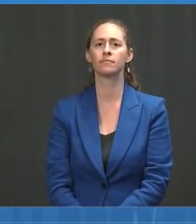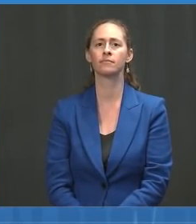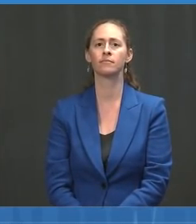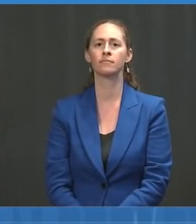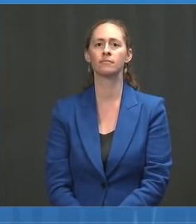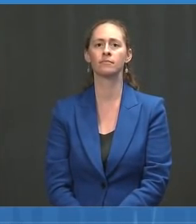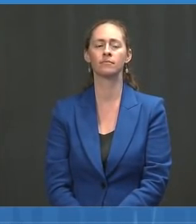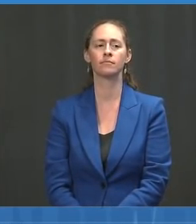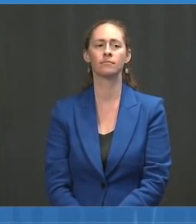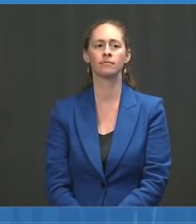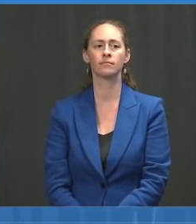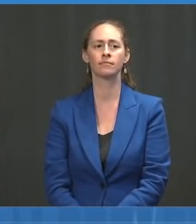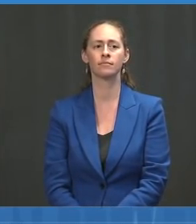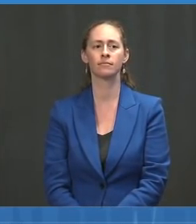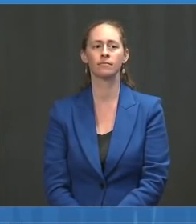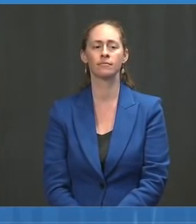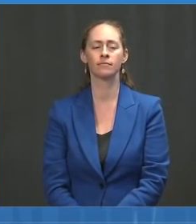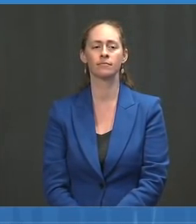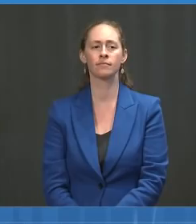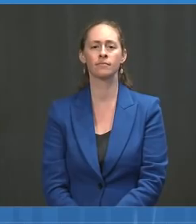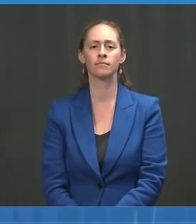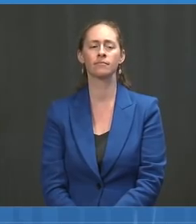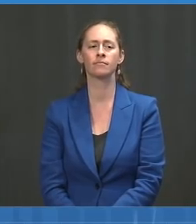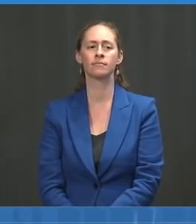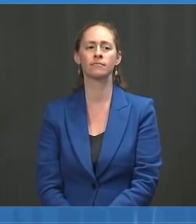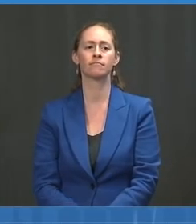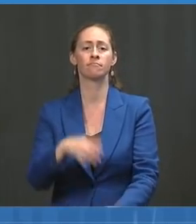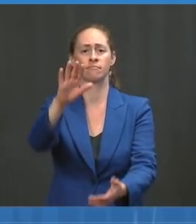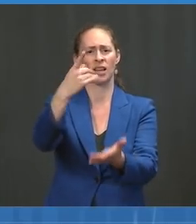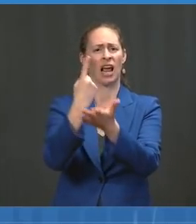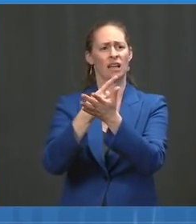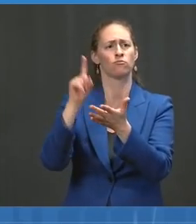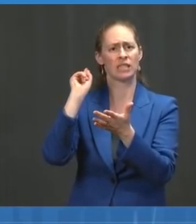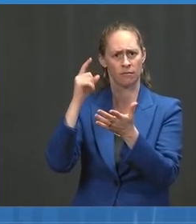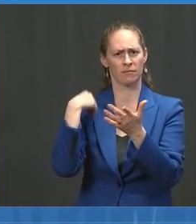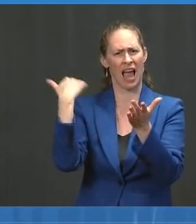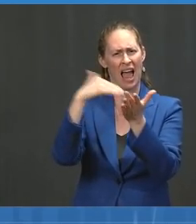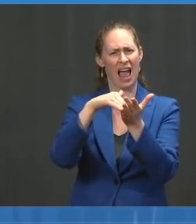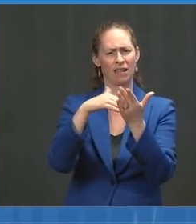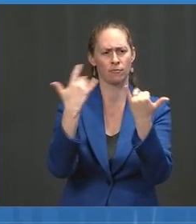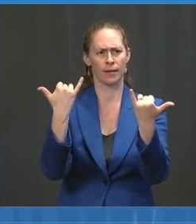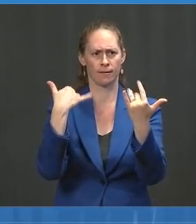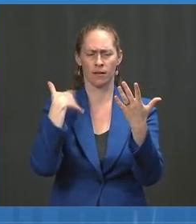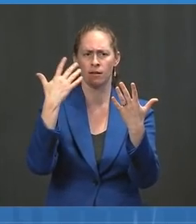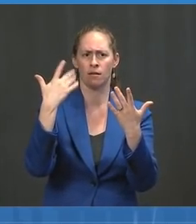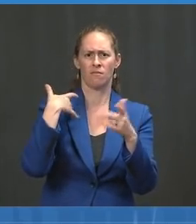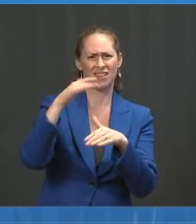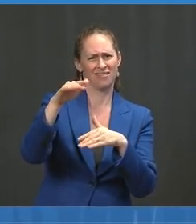So, last week, we reiterated and strengthened our guidance for pregnant people to get vaccinated.